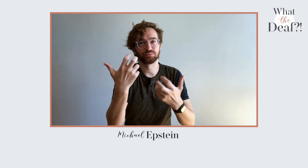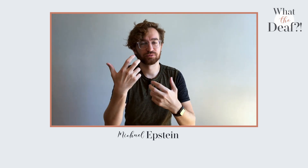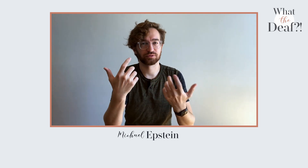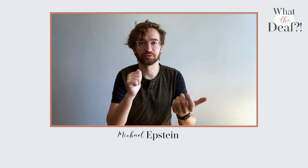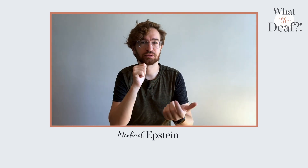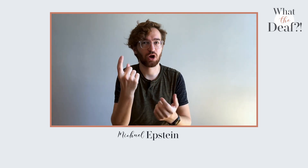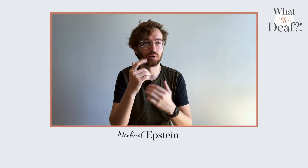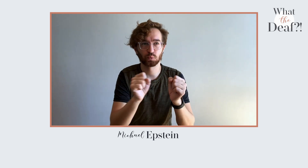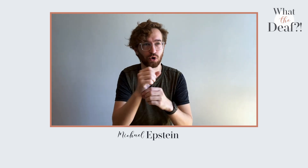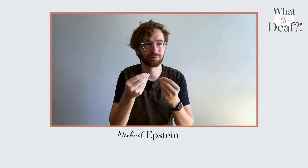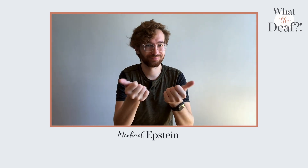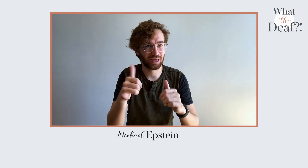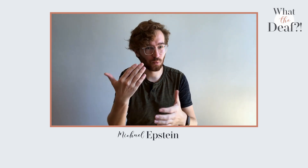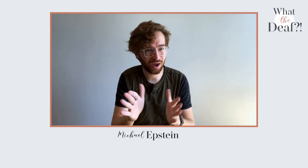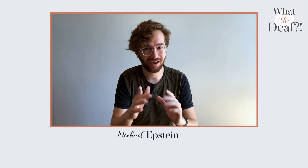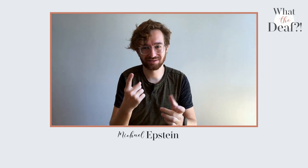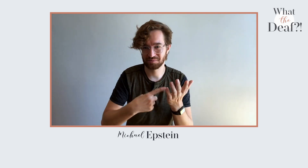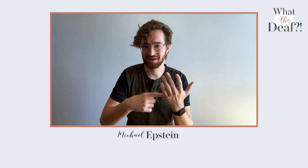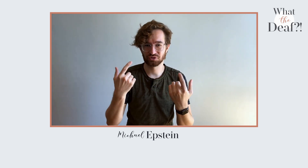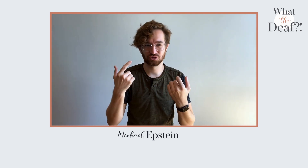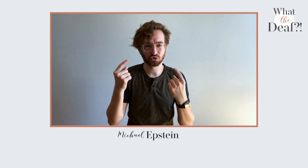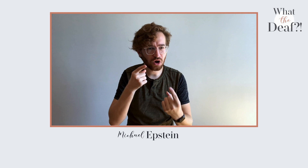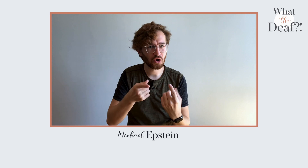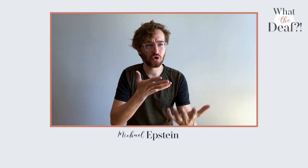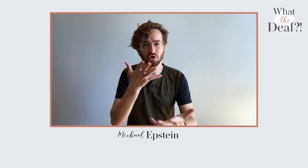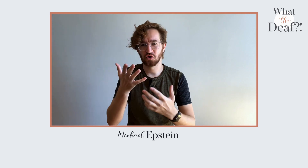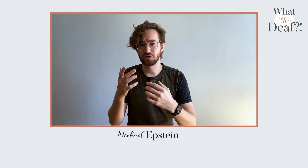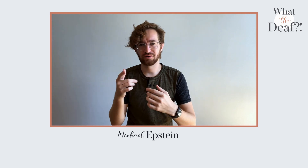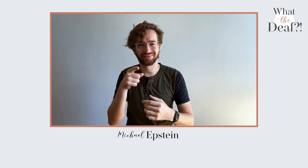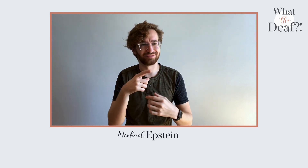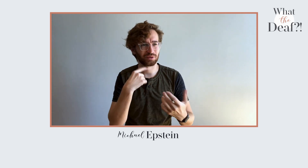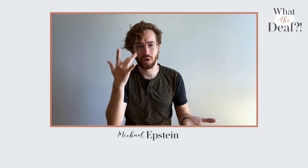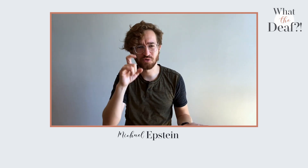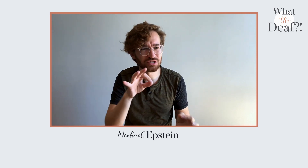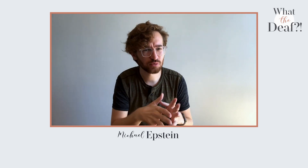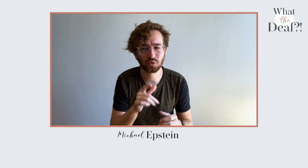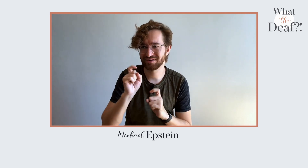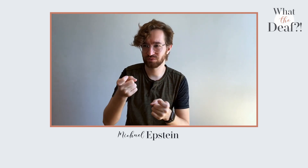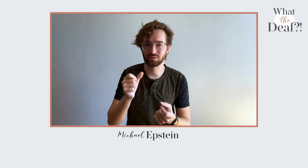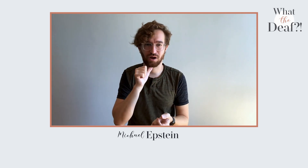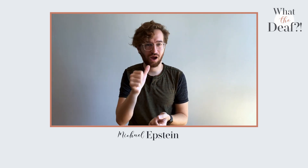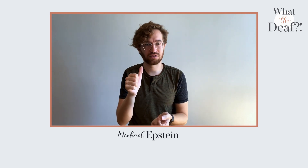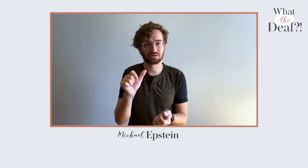And I understand that, but it doesn't always work that way. There are struggles within that. Someone might ask me,